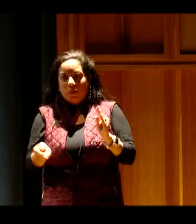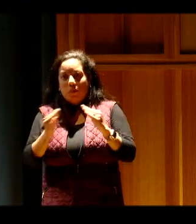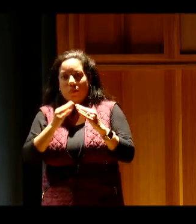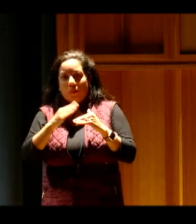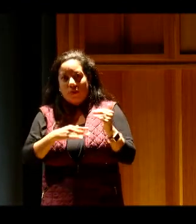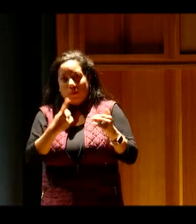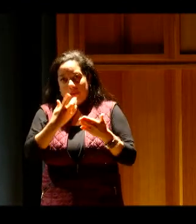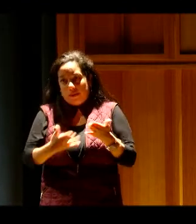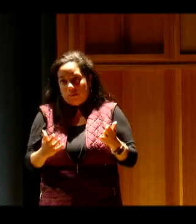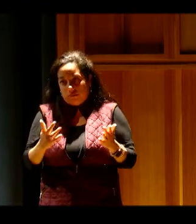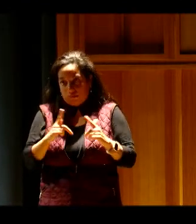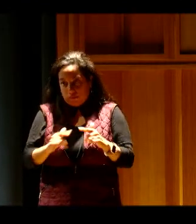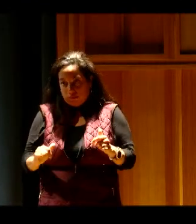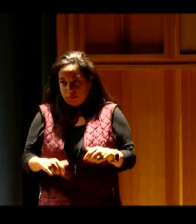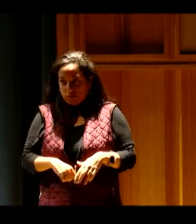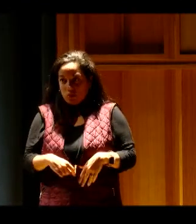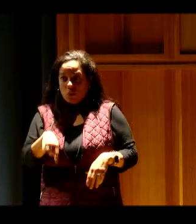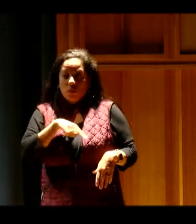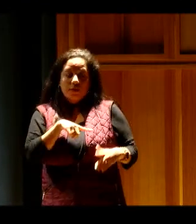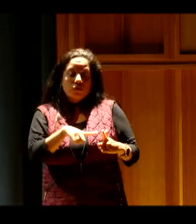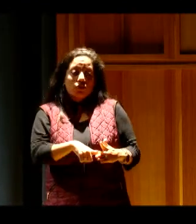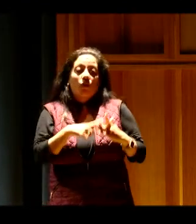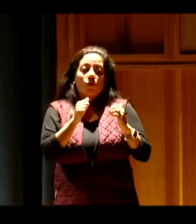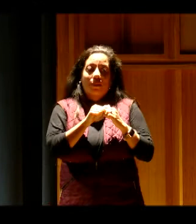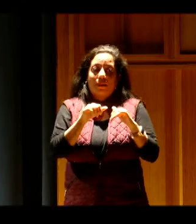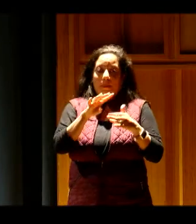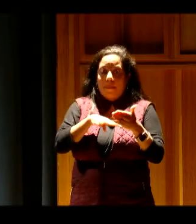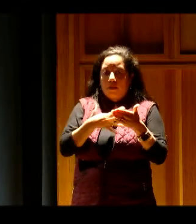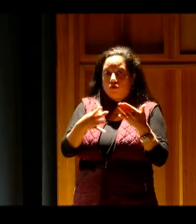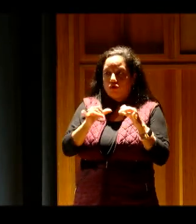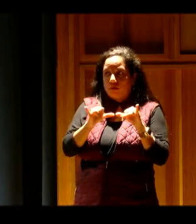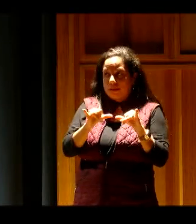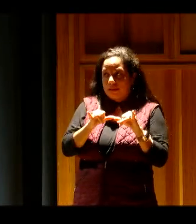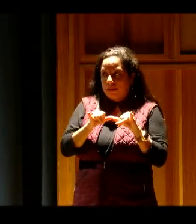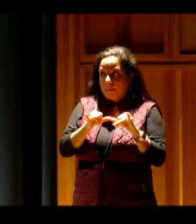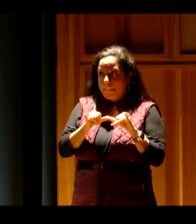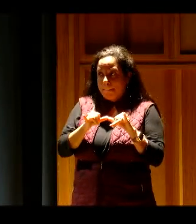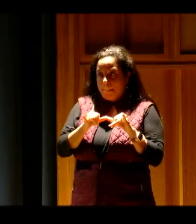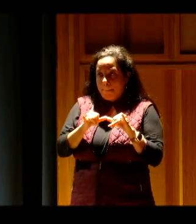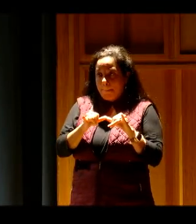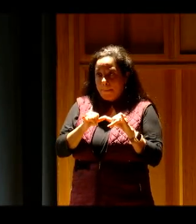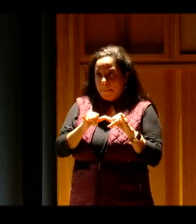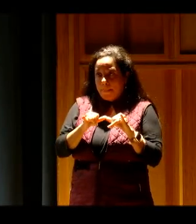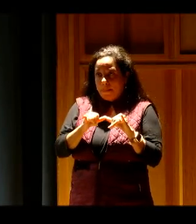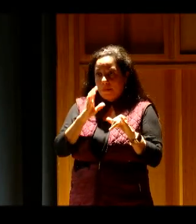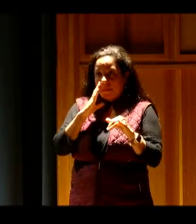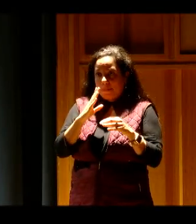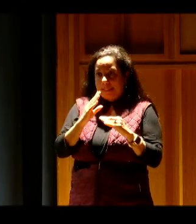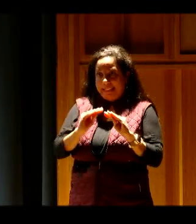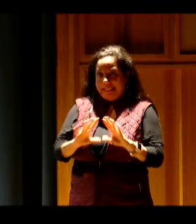But we started with the metrics thinking that we could start and there would be a very clear pathway of change.